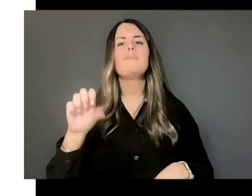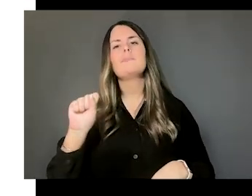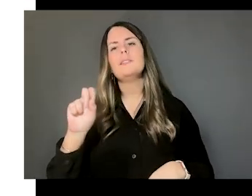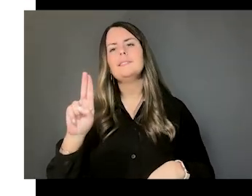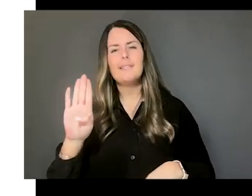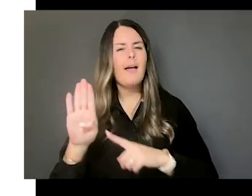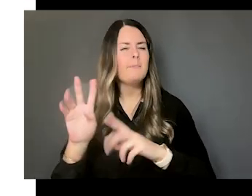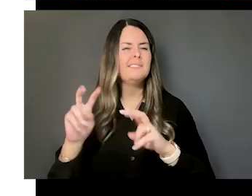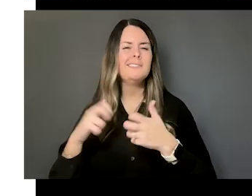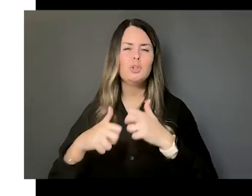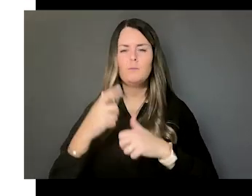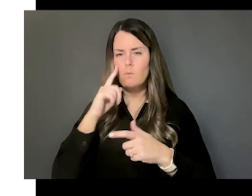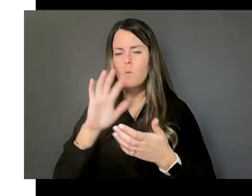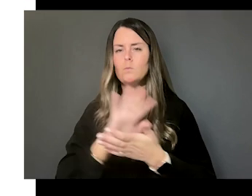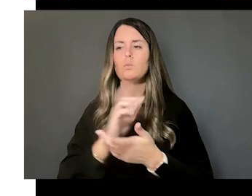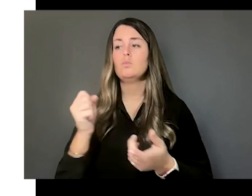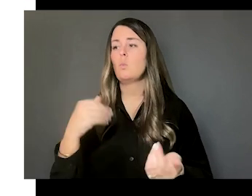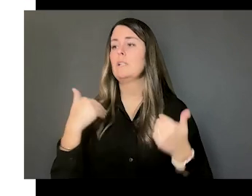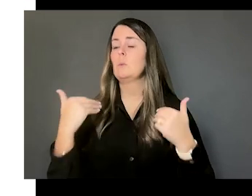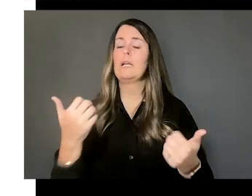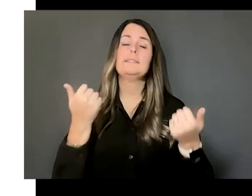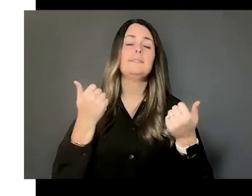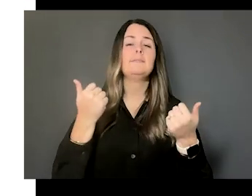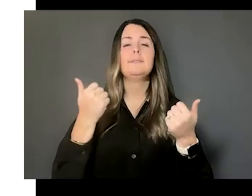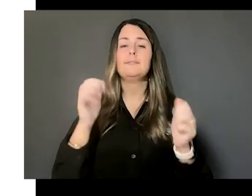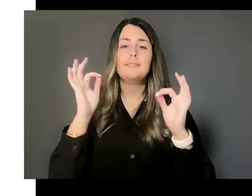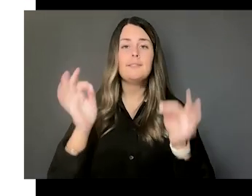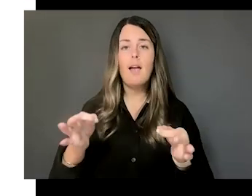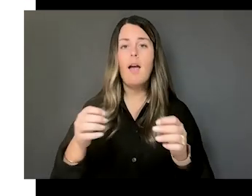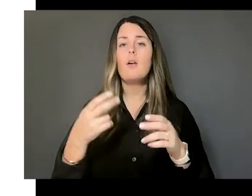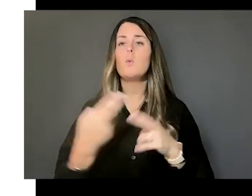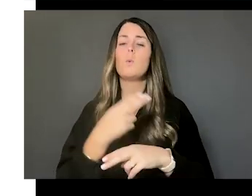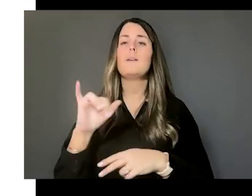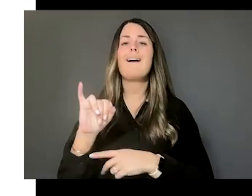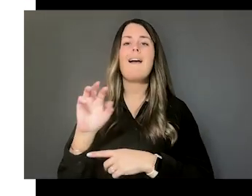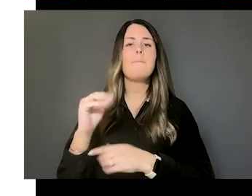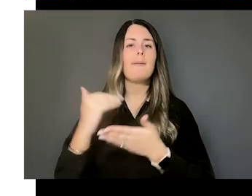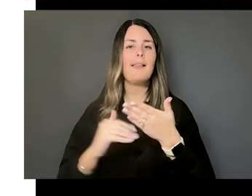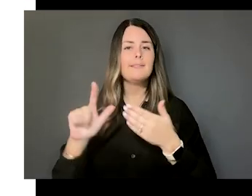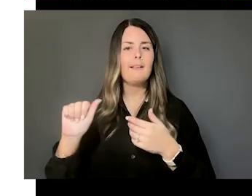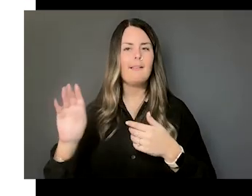So we decided to riff off of an IM lesson lab, which was a video lesson lab,